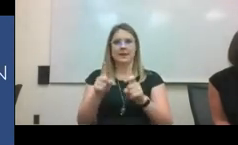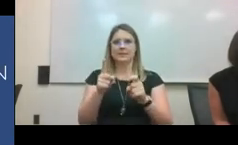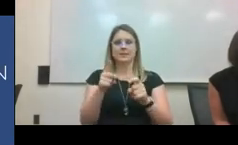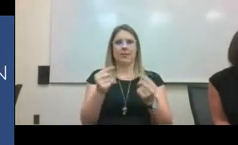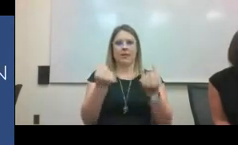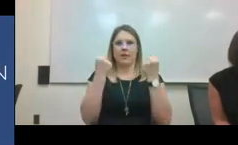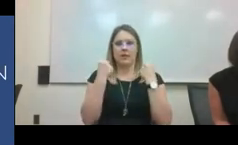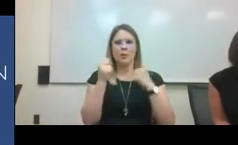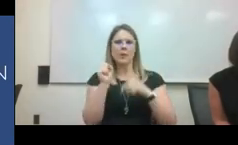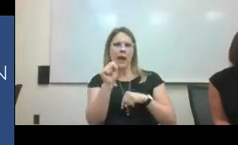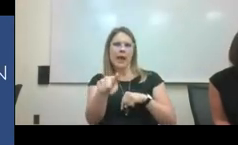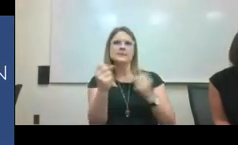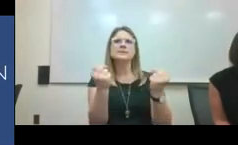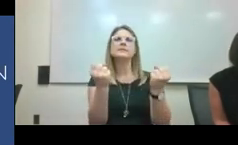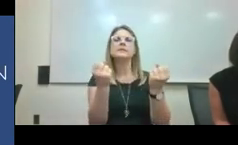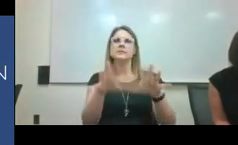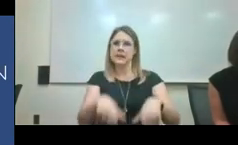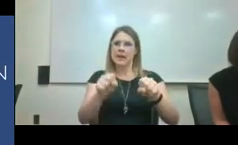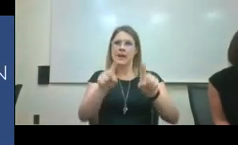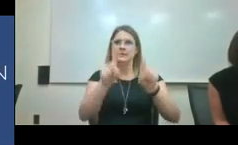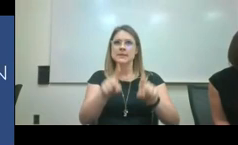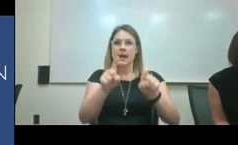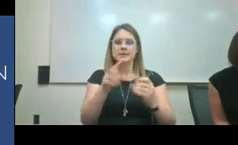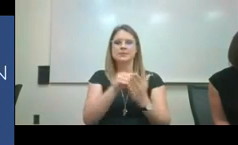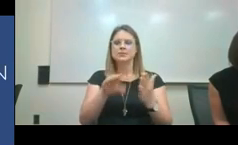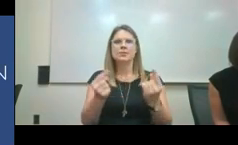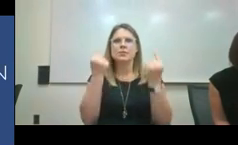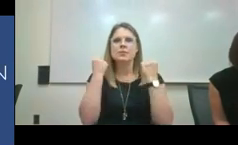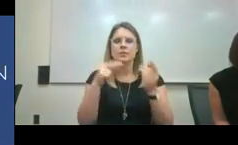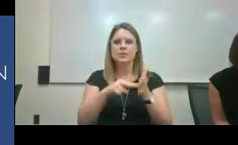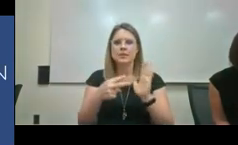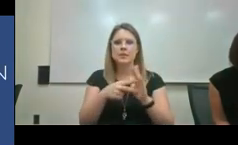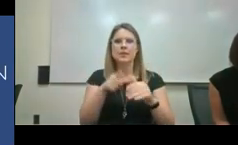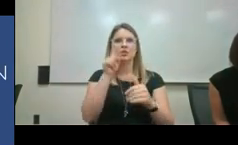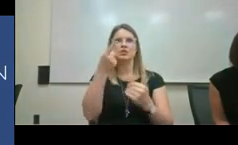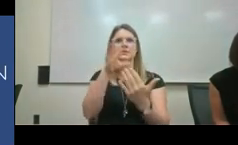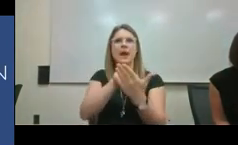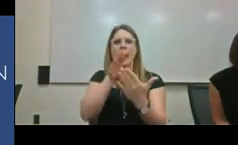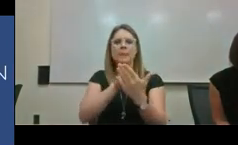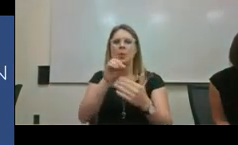and they would just maybe sign what the person was signing to them or they would just think it was a question and answer.